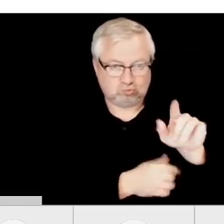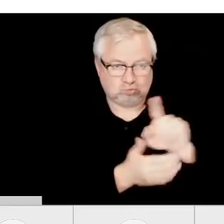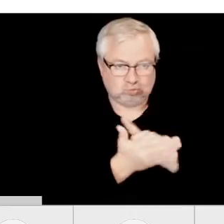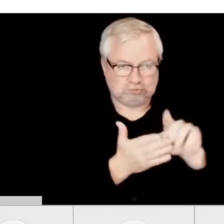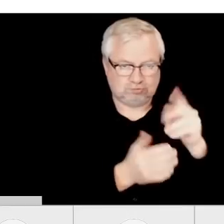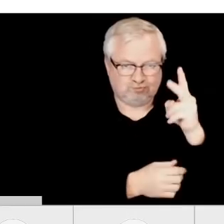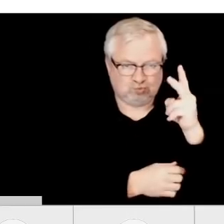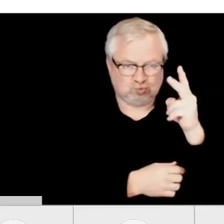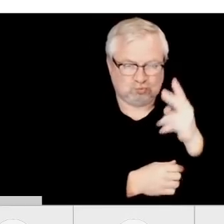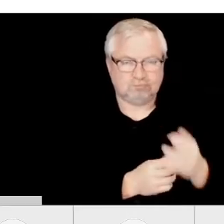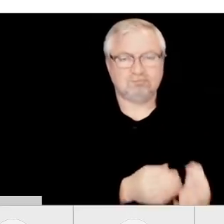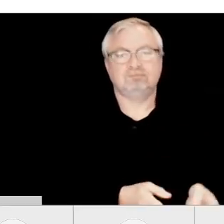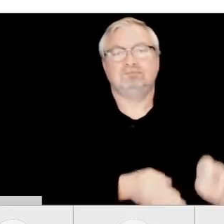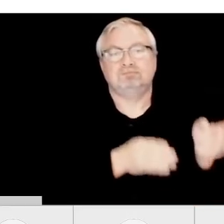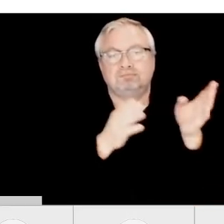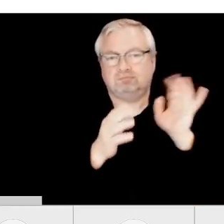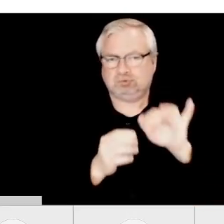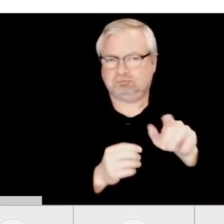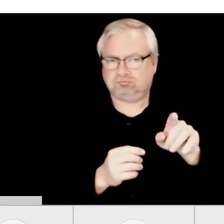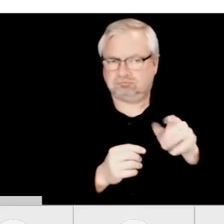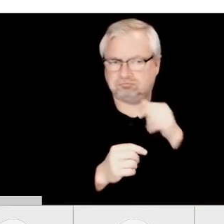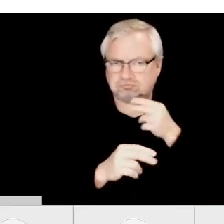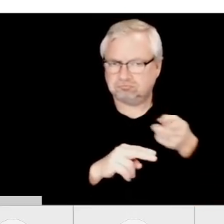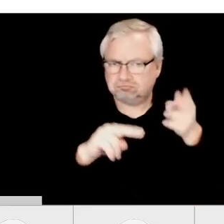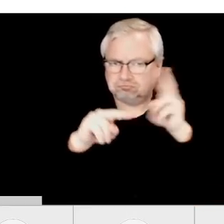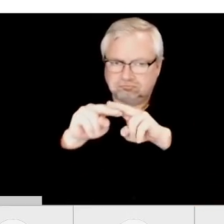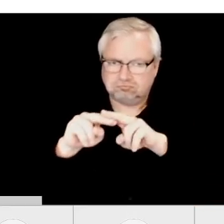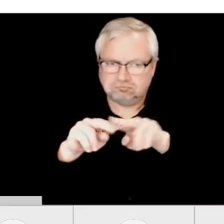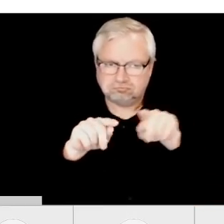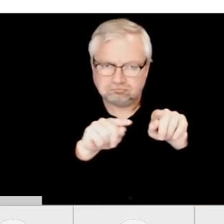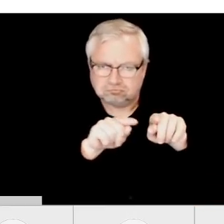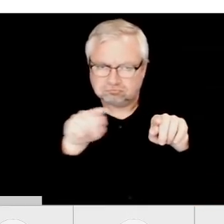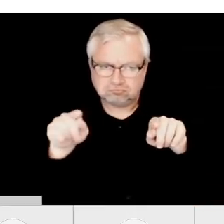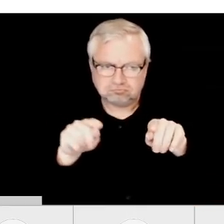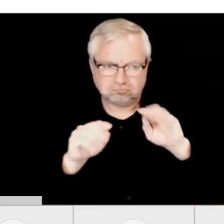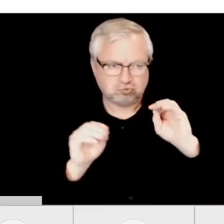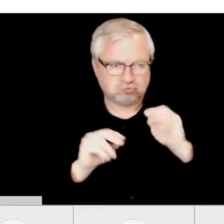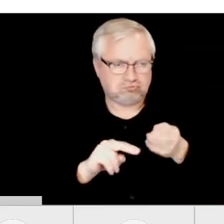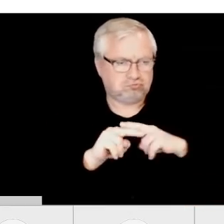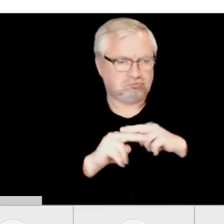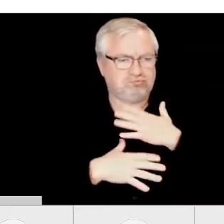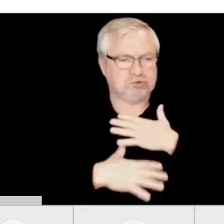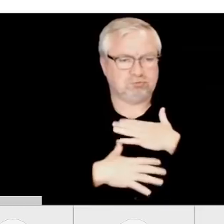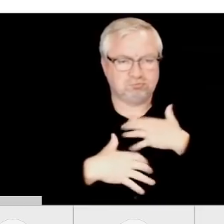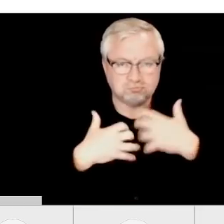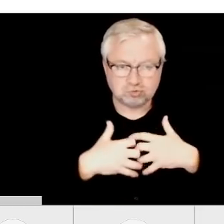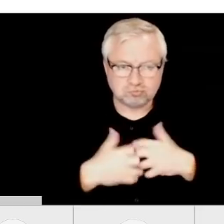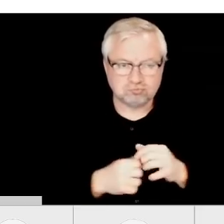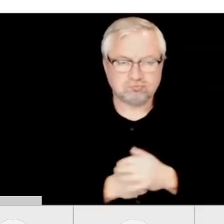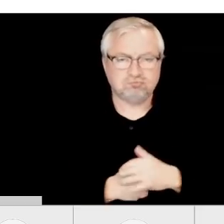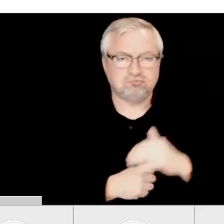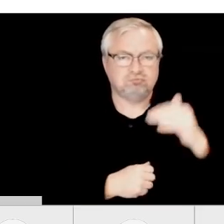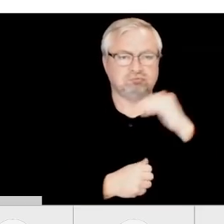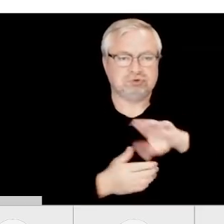Our model increases in mortality and certain one that is within the balance